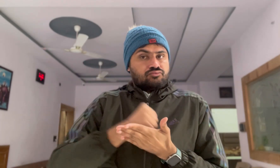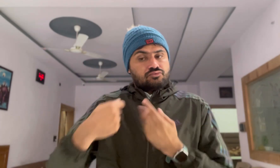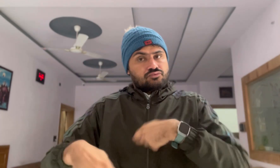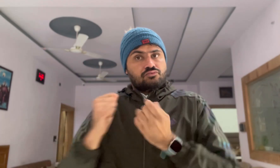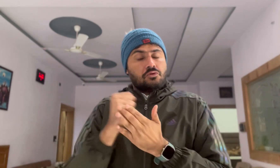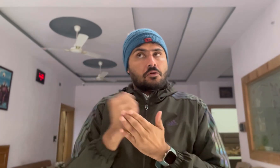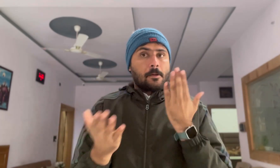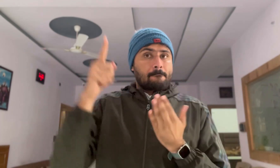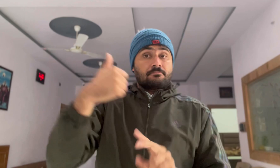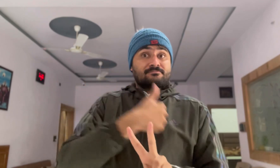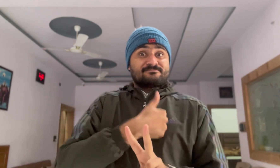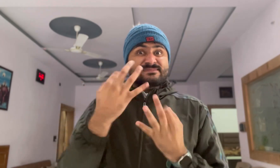USA and Canada net practice cricket